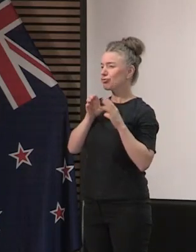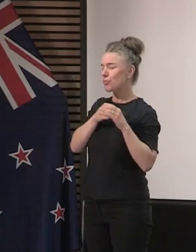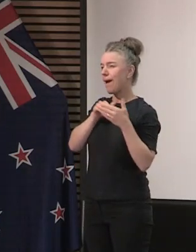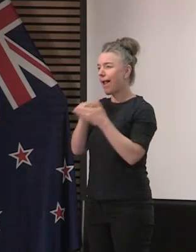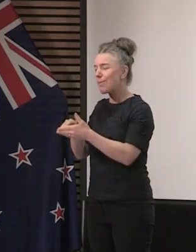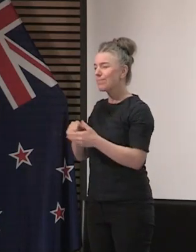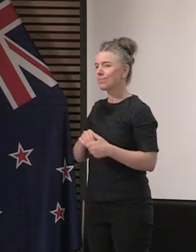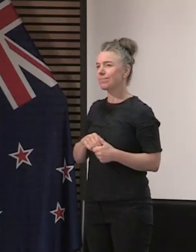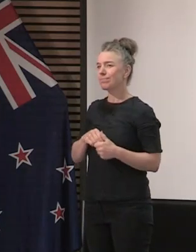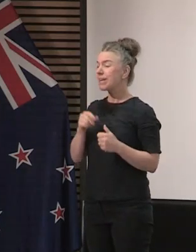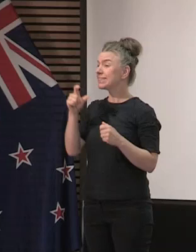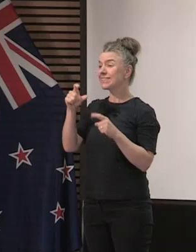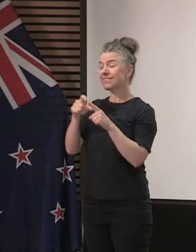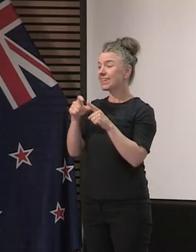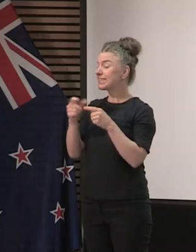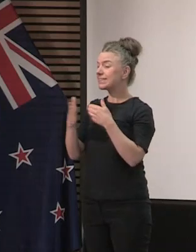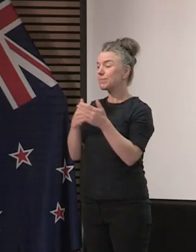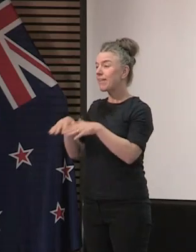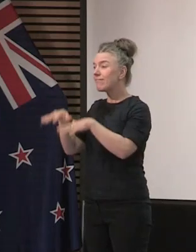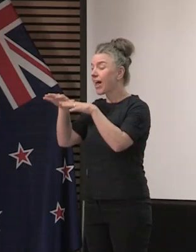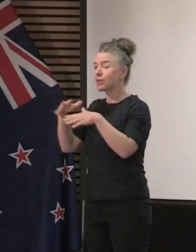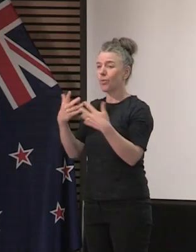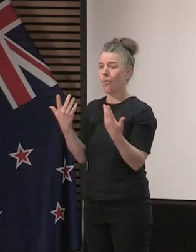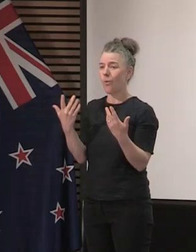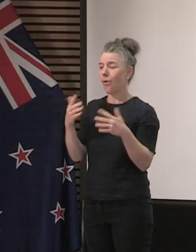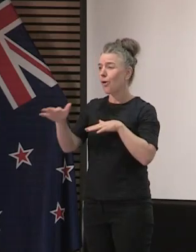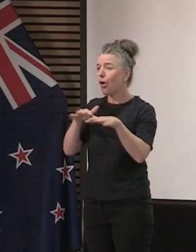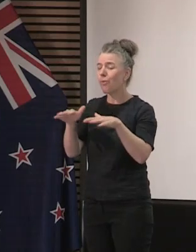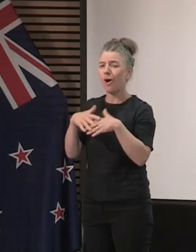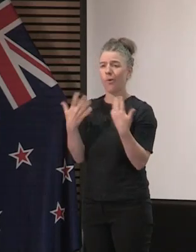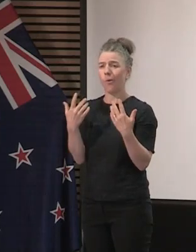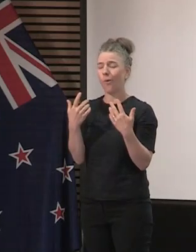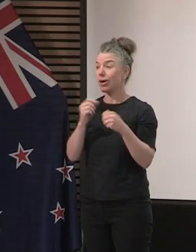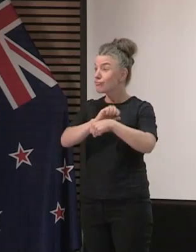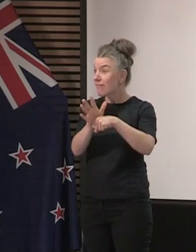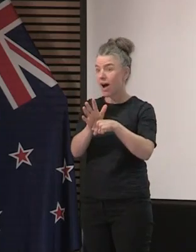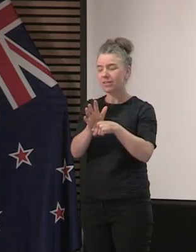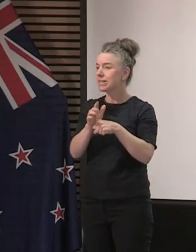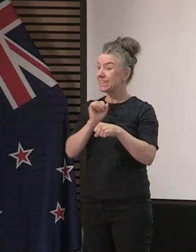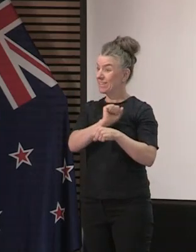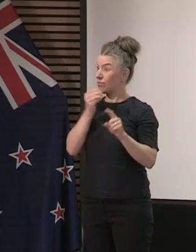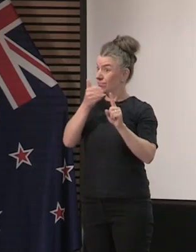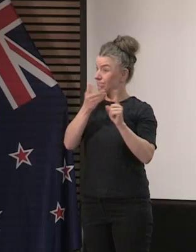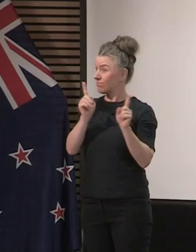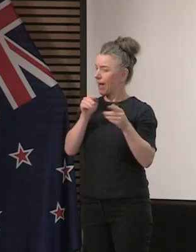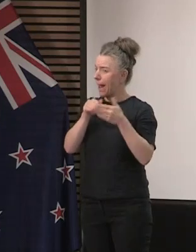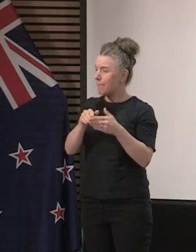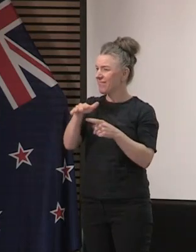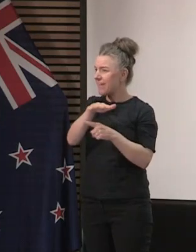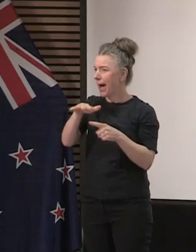with in recent years, like floods and fires, the roll of civil defence is very much the same - ensuring community,